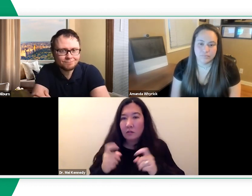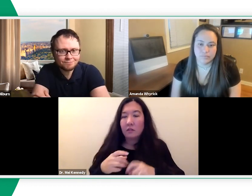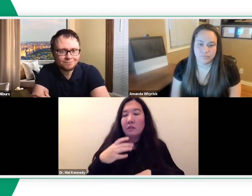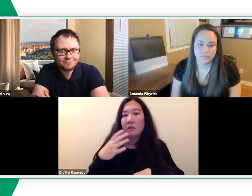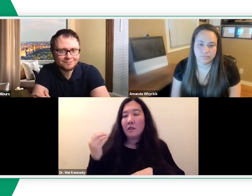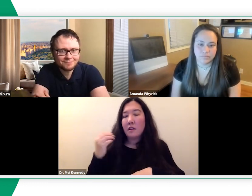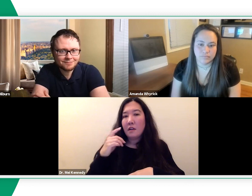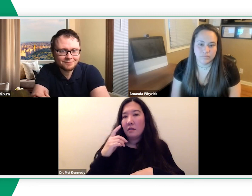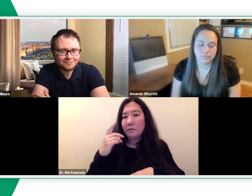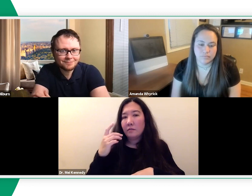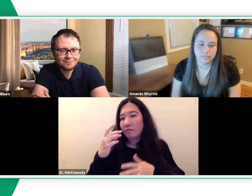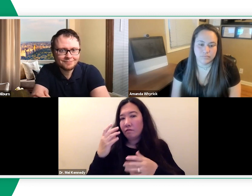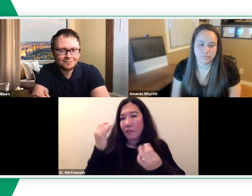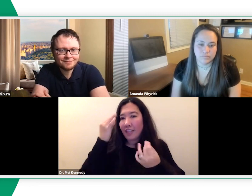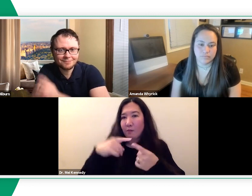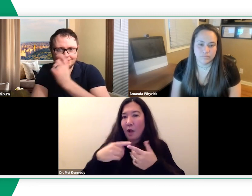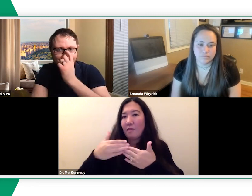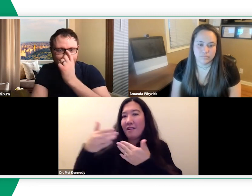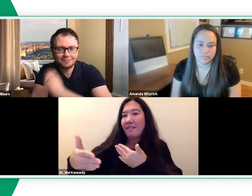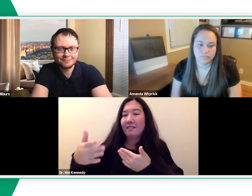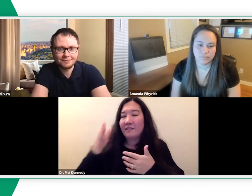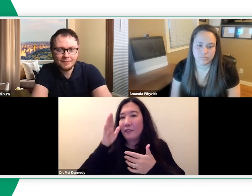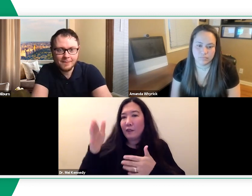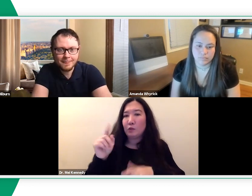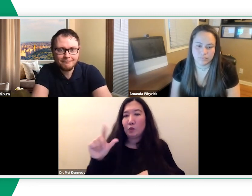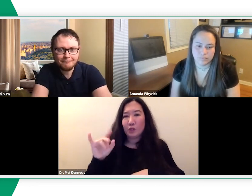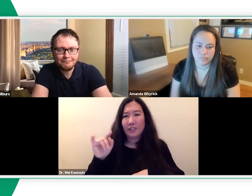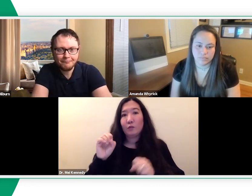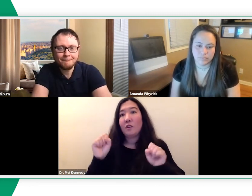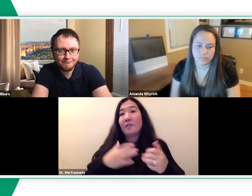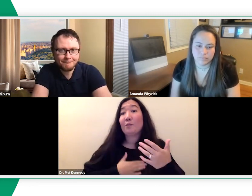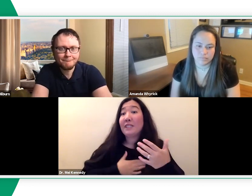helps us to make modifications, improvements, and changes